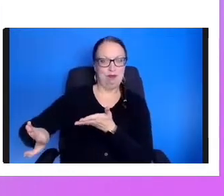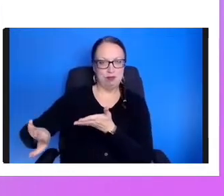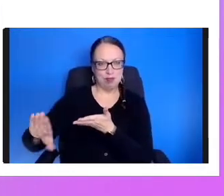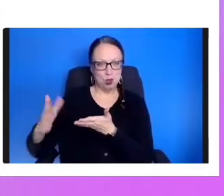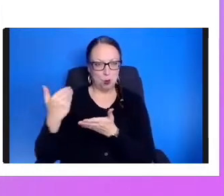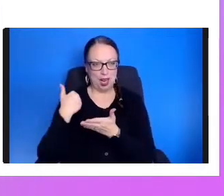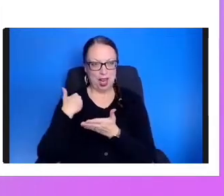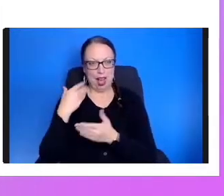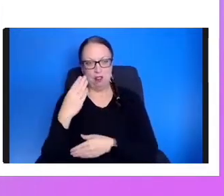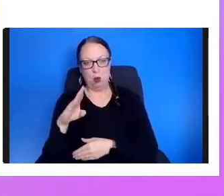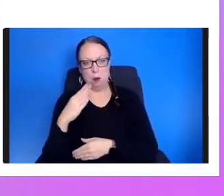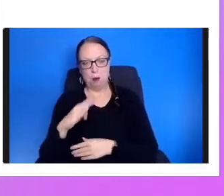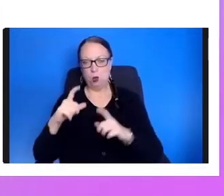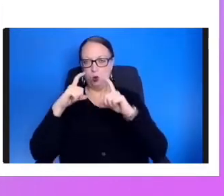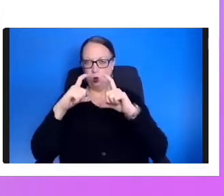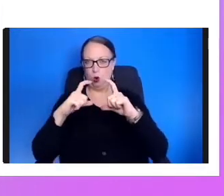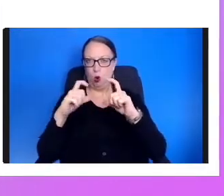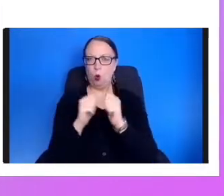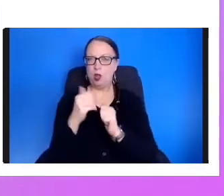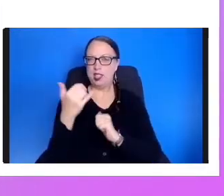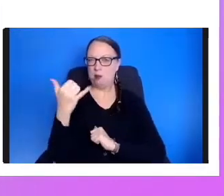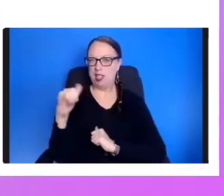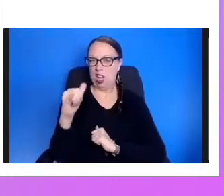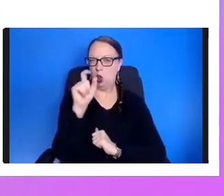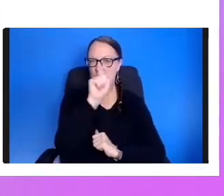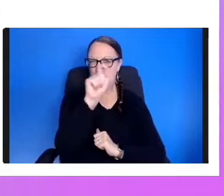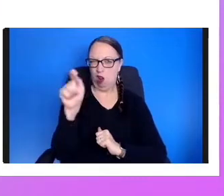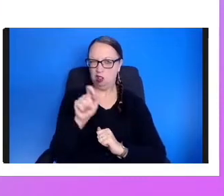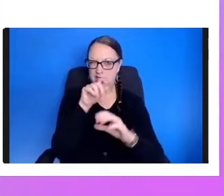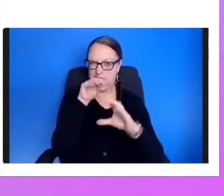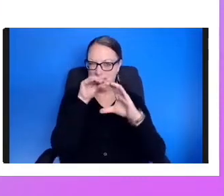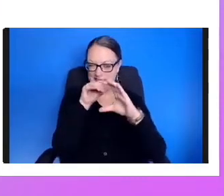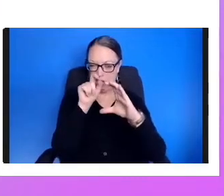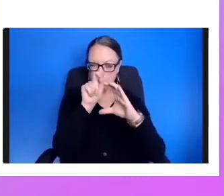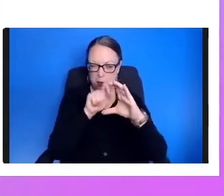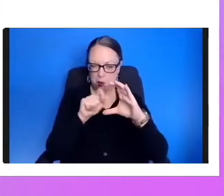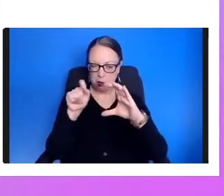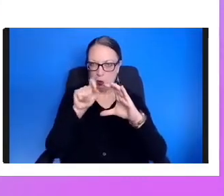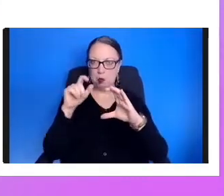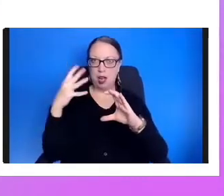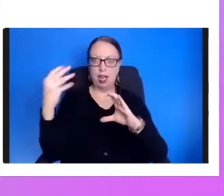with some yellow dots within a circle and some yellow dots that are sitting outside of it and it's a closed circle